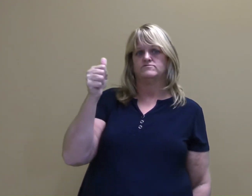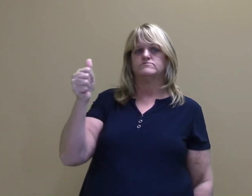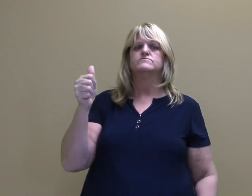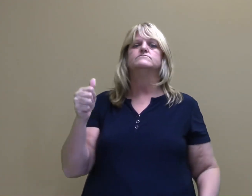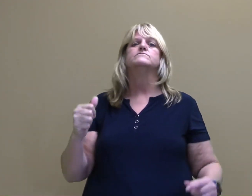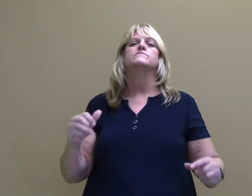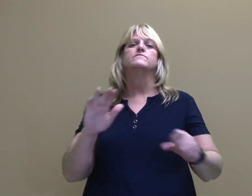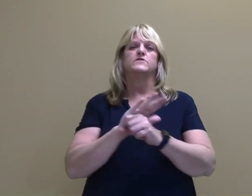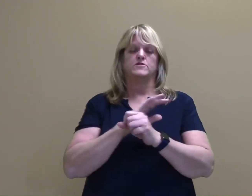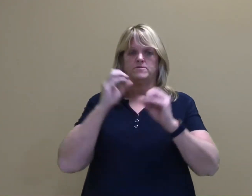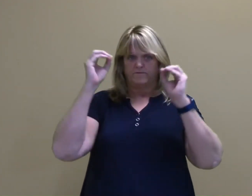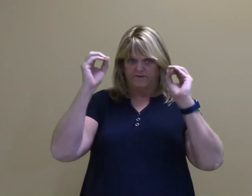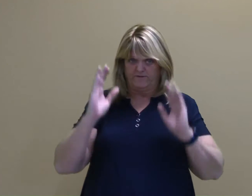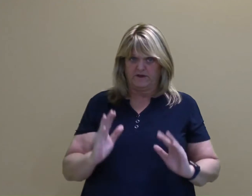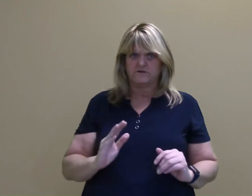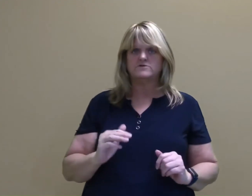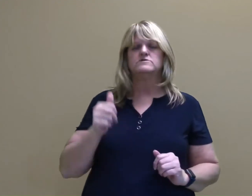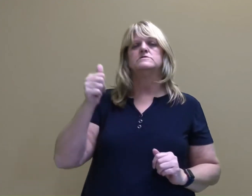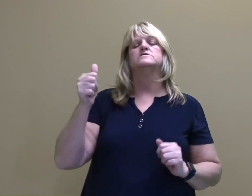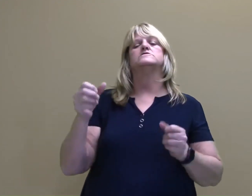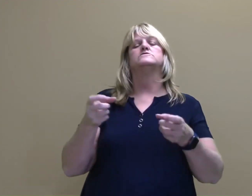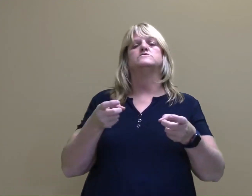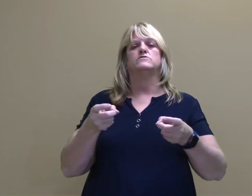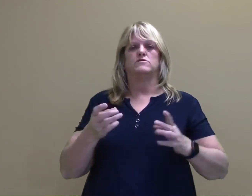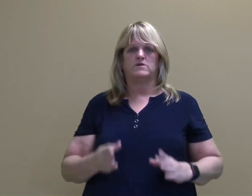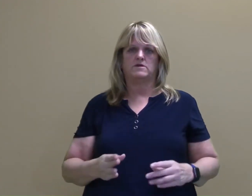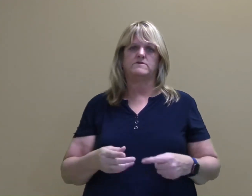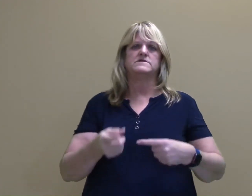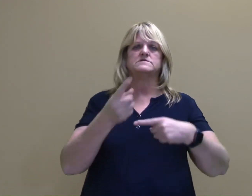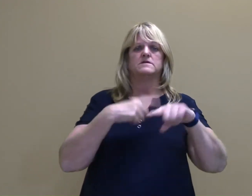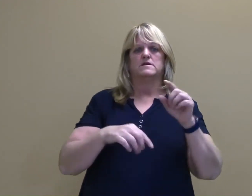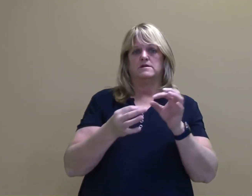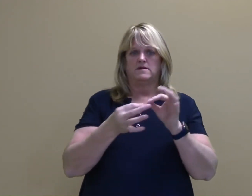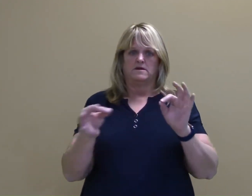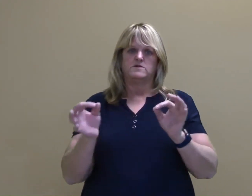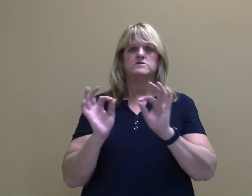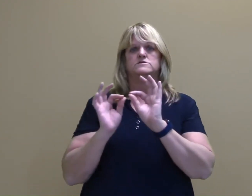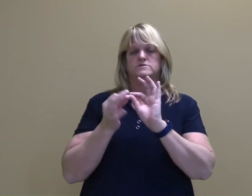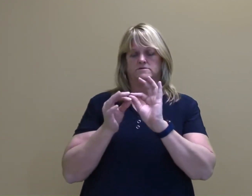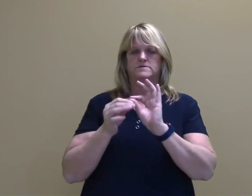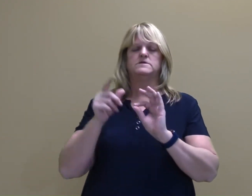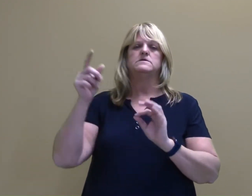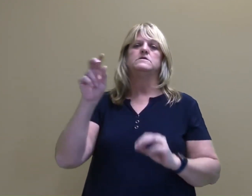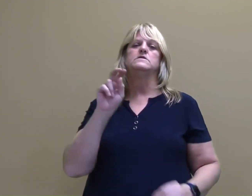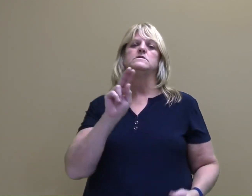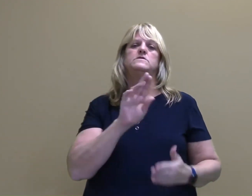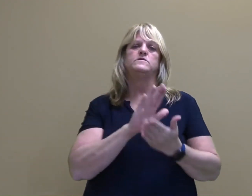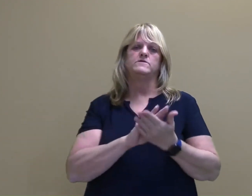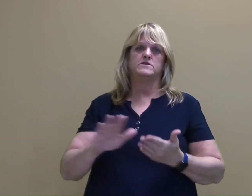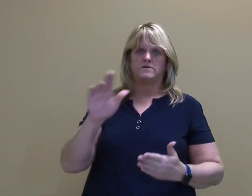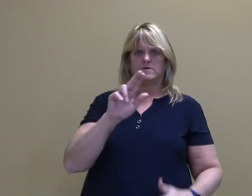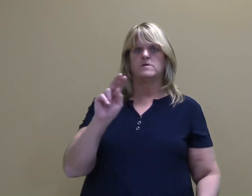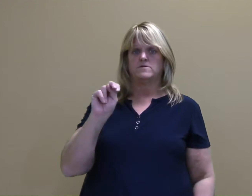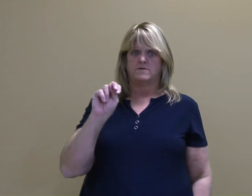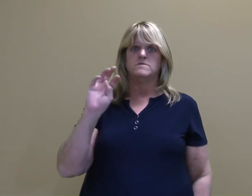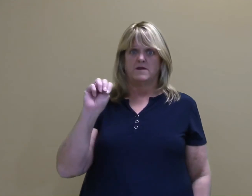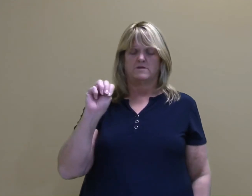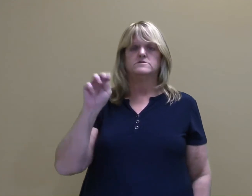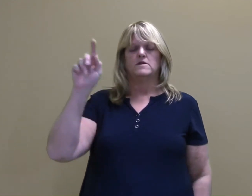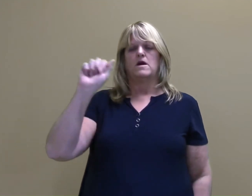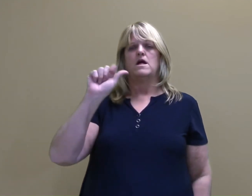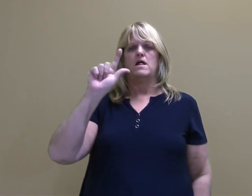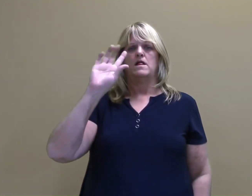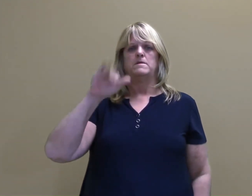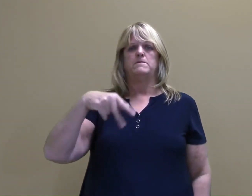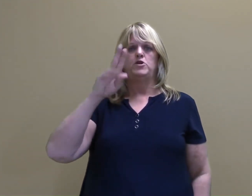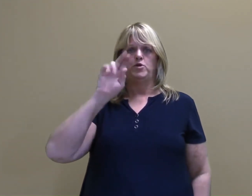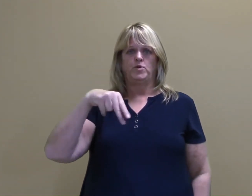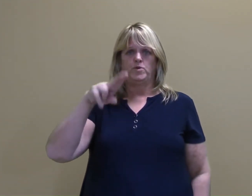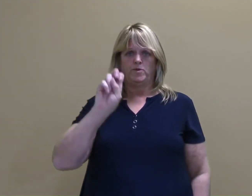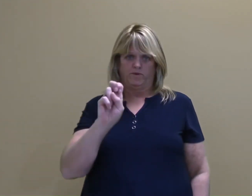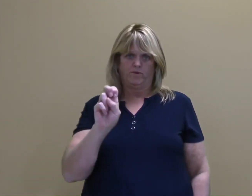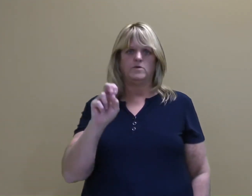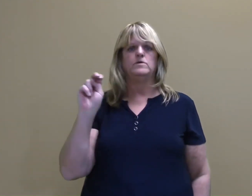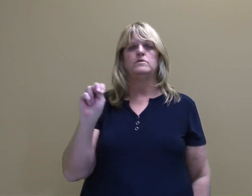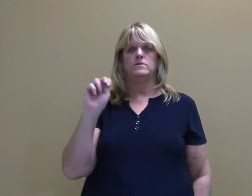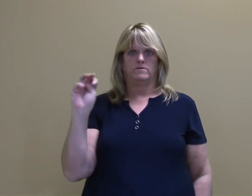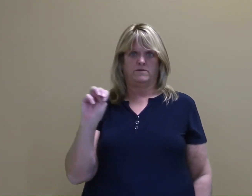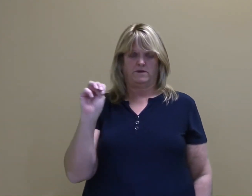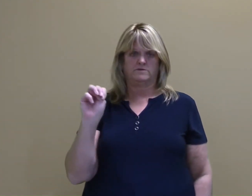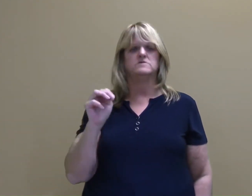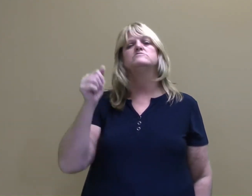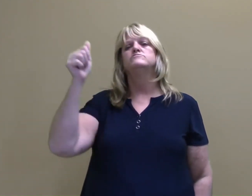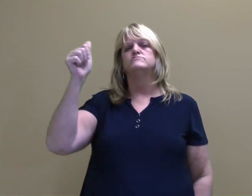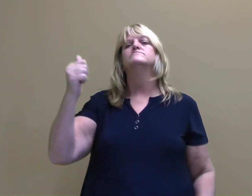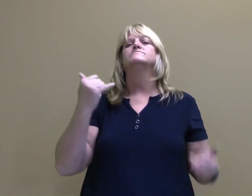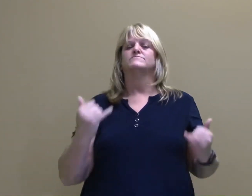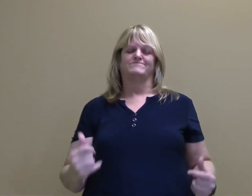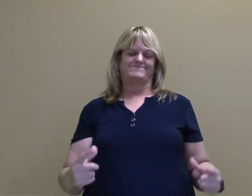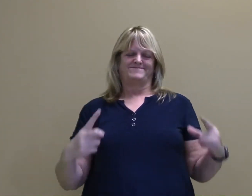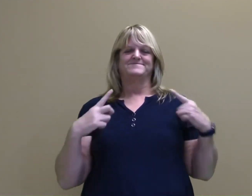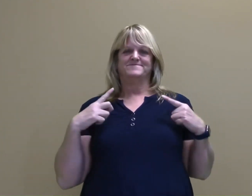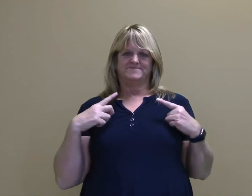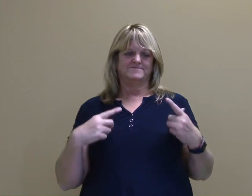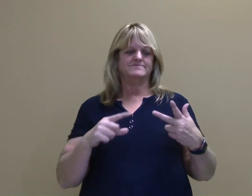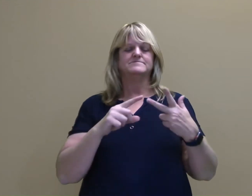who was a full professor and director of sign language interpretation at the University of New Mexico in Albuquerque, and now retired.